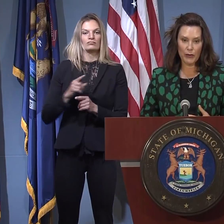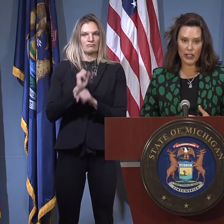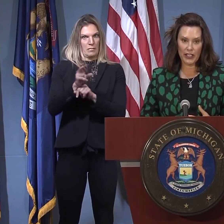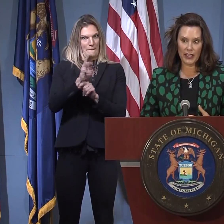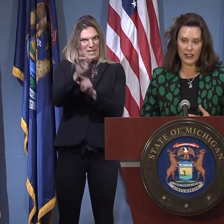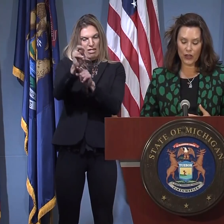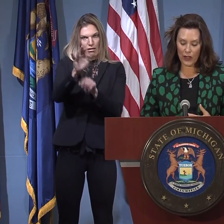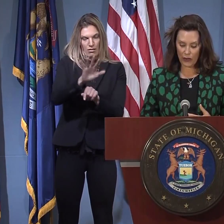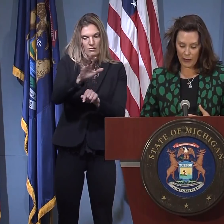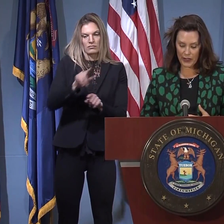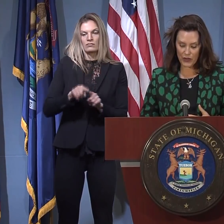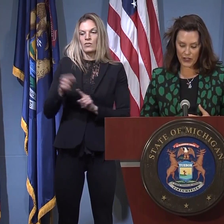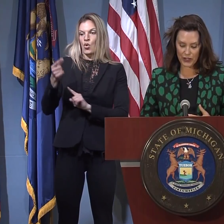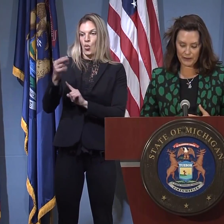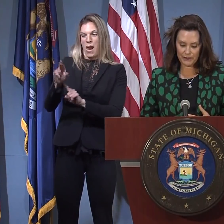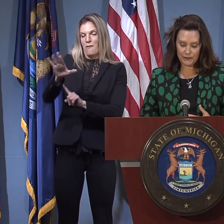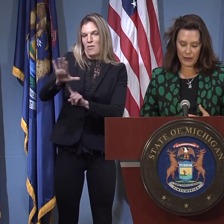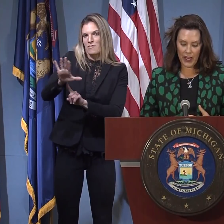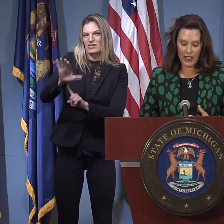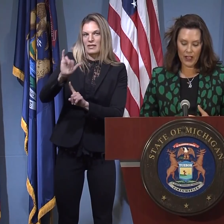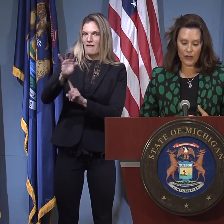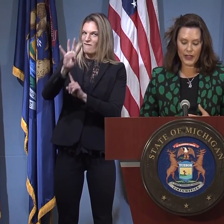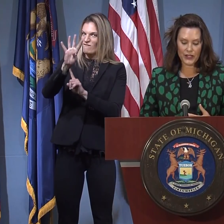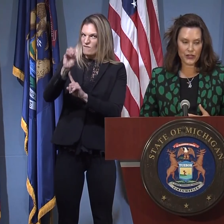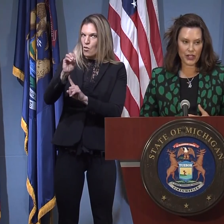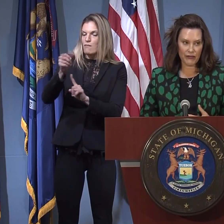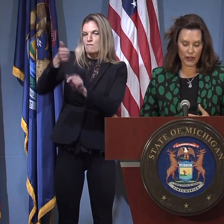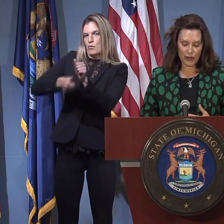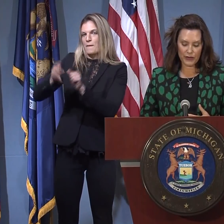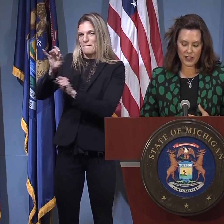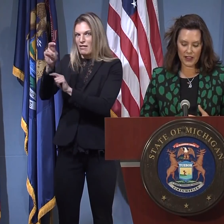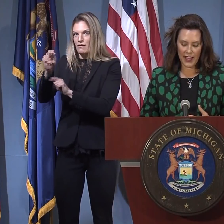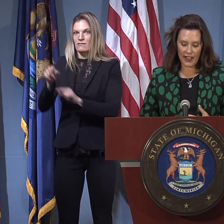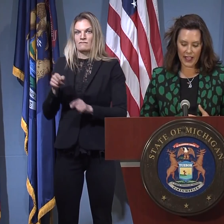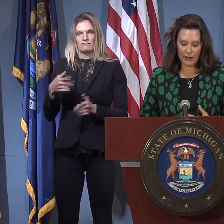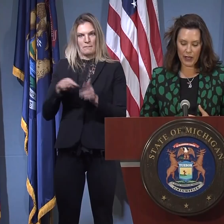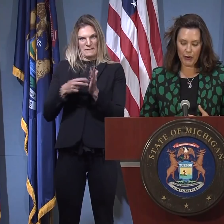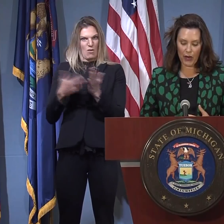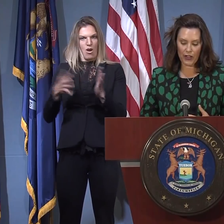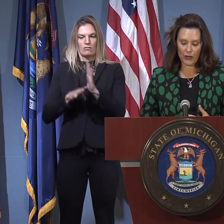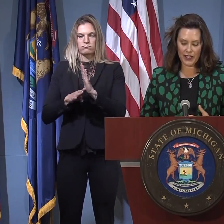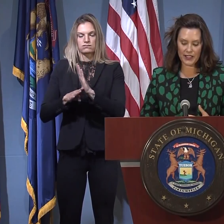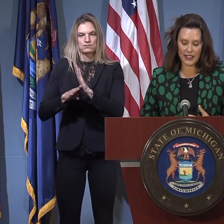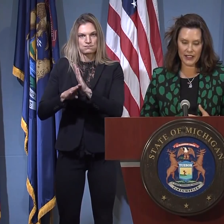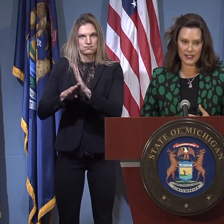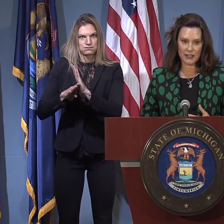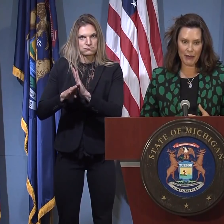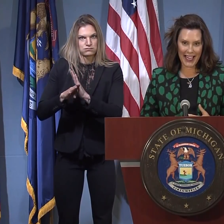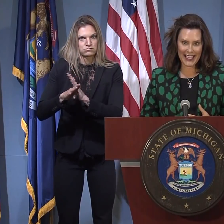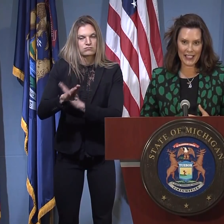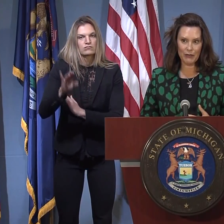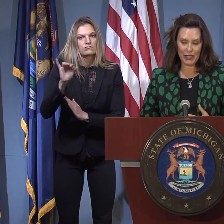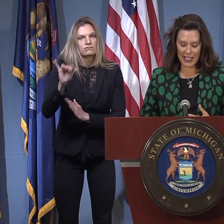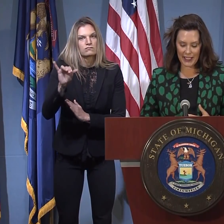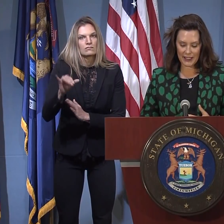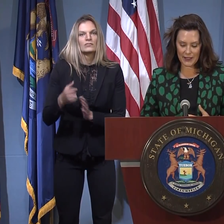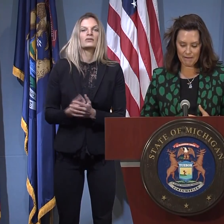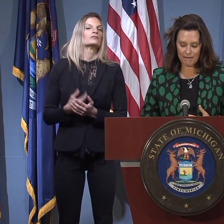JACKSON, UP WITHER PENINSULA REGIONS CAN, AND EXCEED 40 CASES PER MILLION IN GRAND RAPIDS REGION.